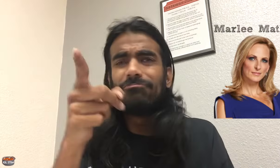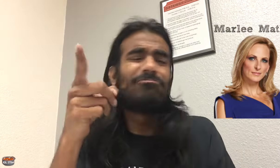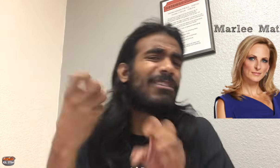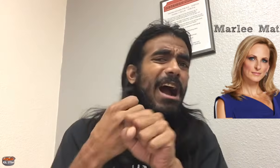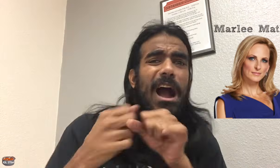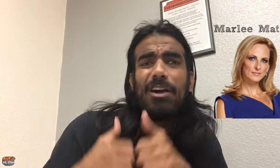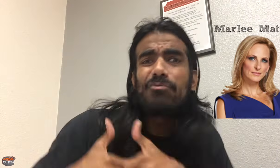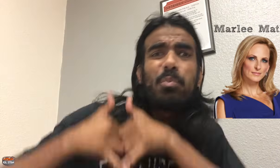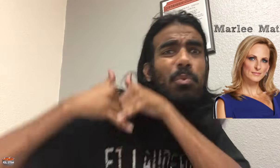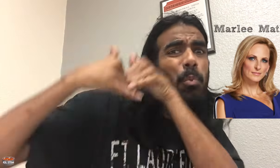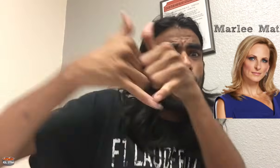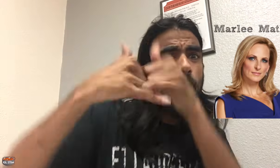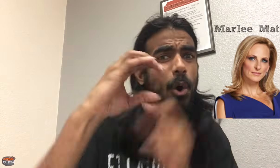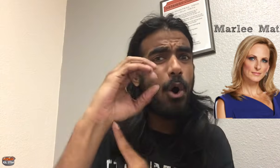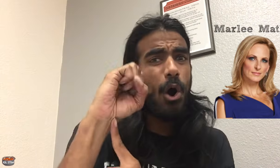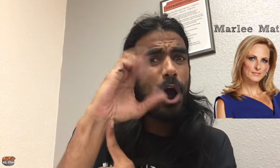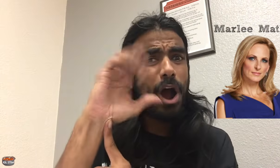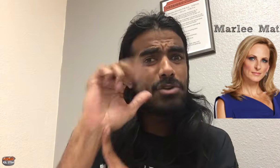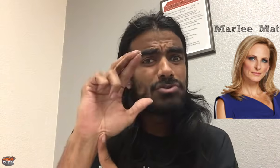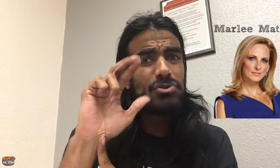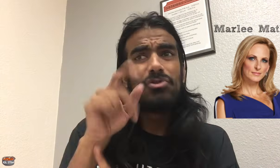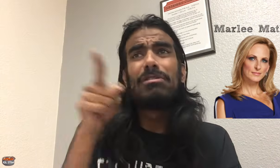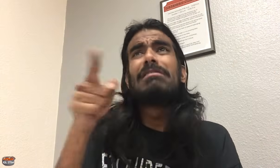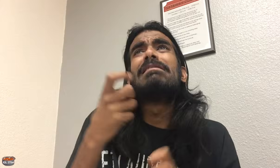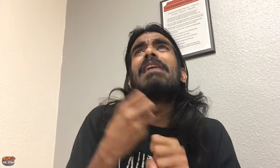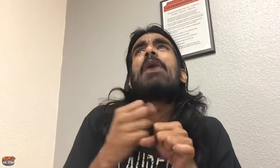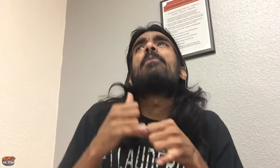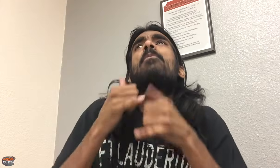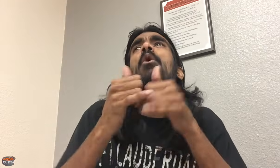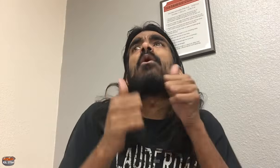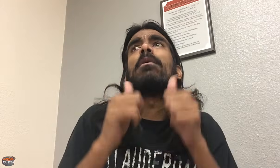Marlee Matlin was involved and she actually received